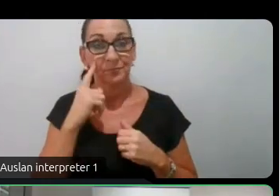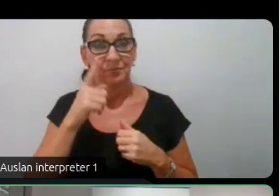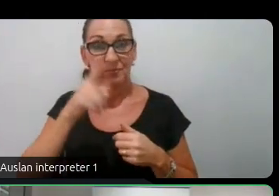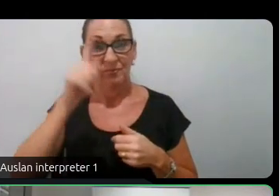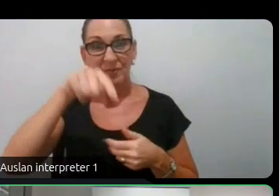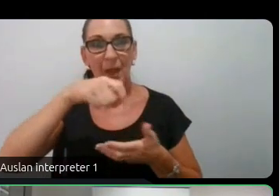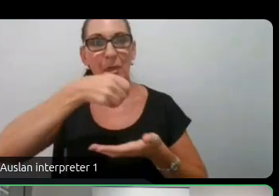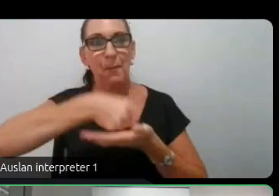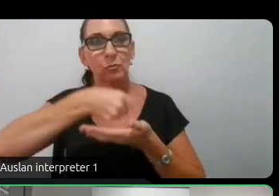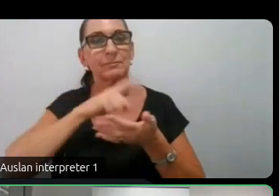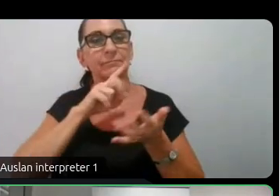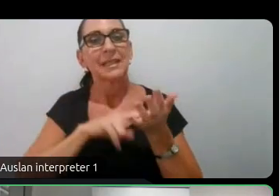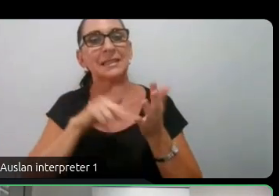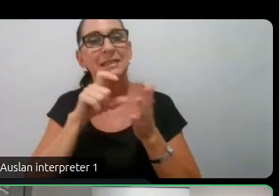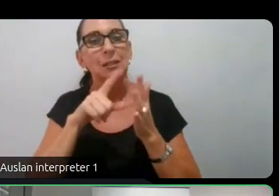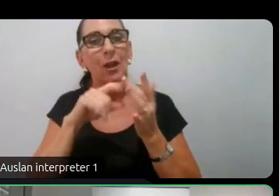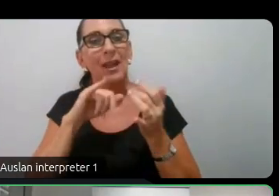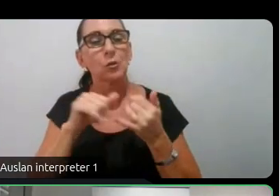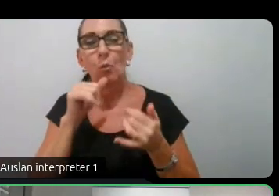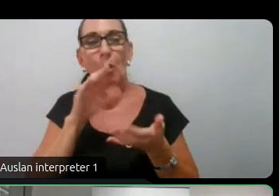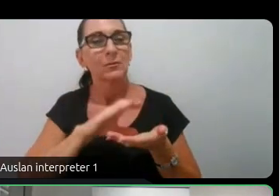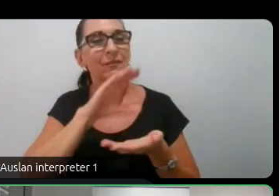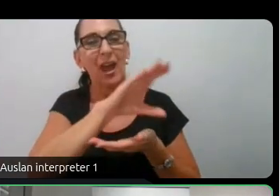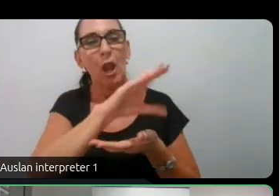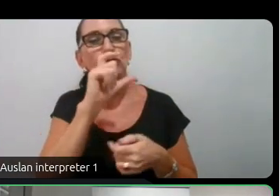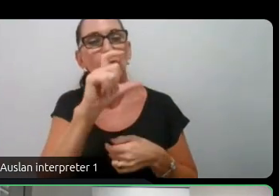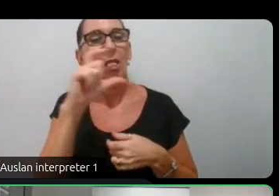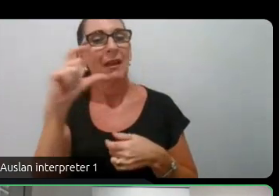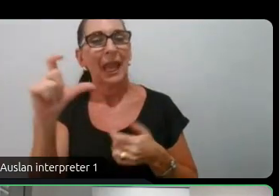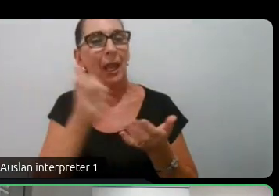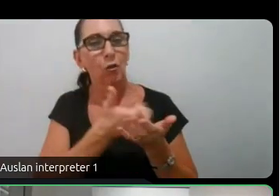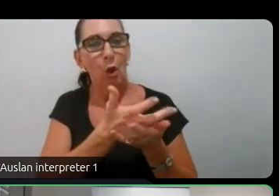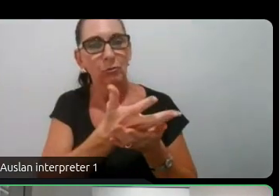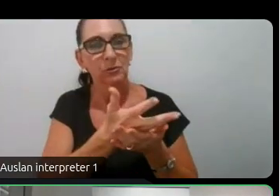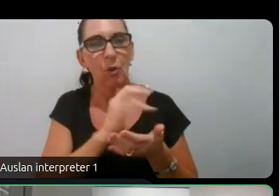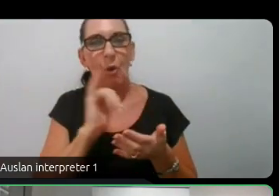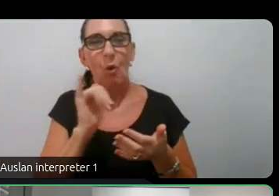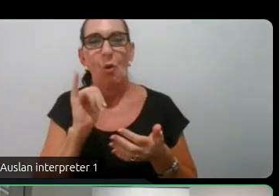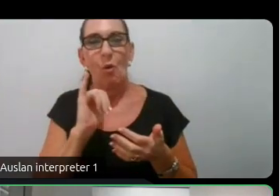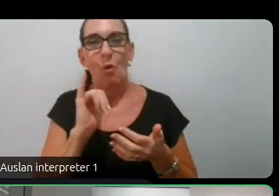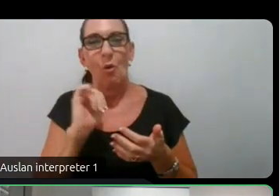NDIS won't fund child care costs. They won't fund out of school care costs including vac v vacation